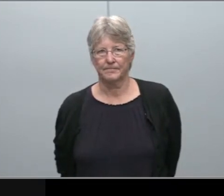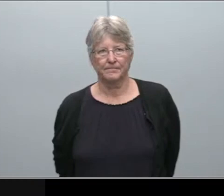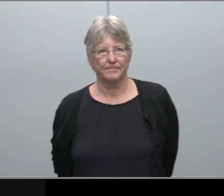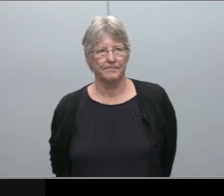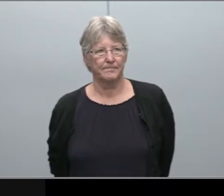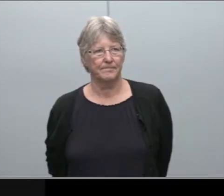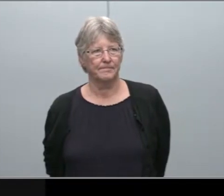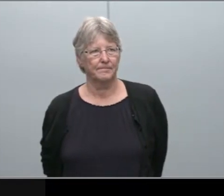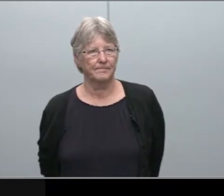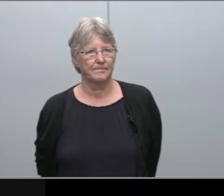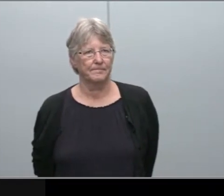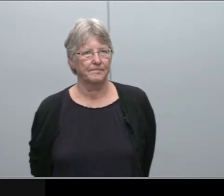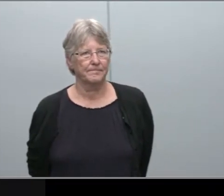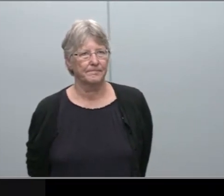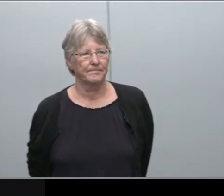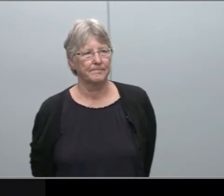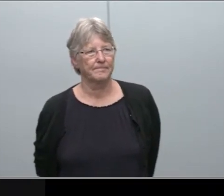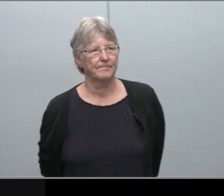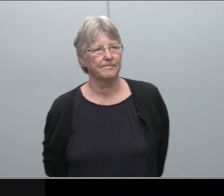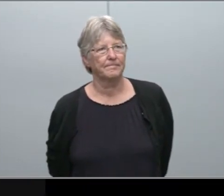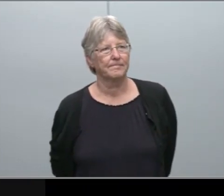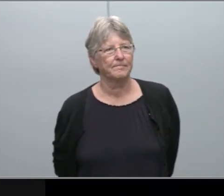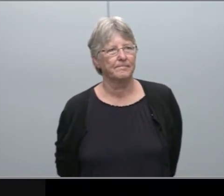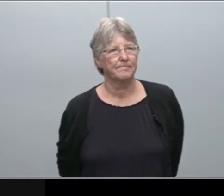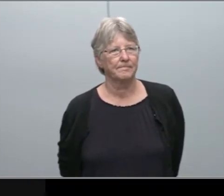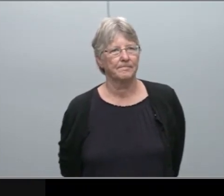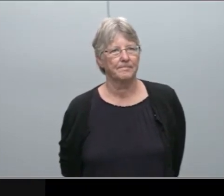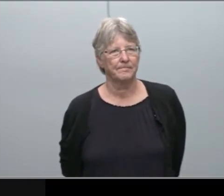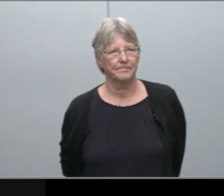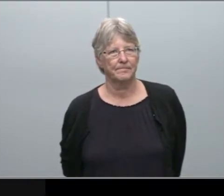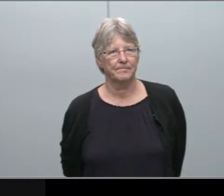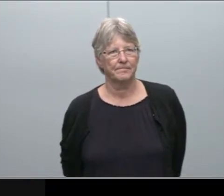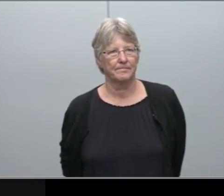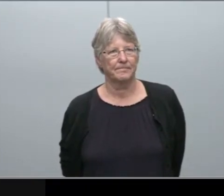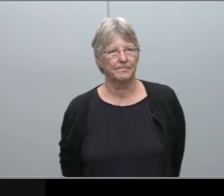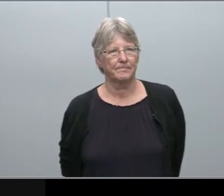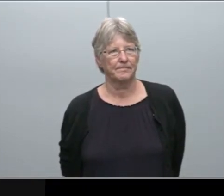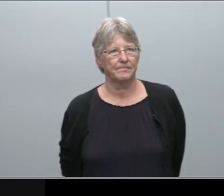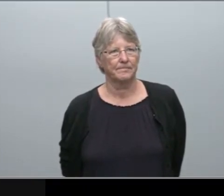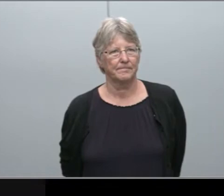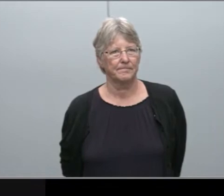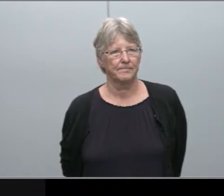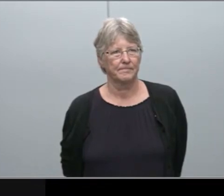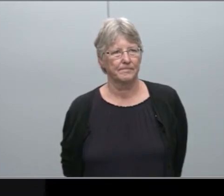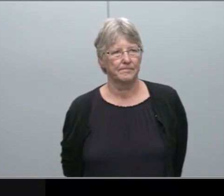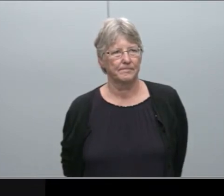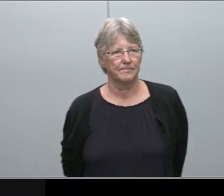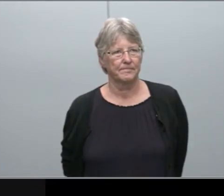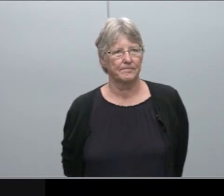So I would recommend that you take the next maybe 20 seconds to just kinda finish your rating. As you can tell, there's a lot